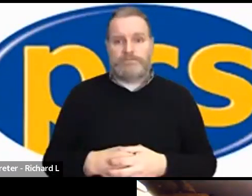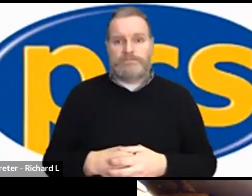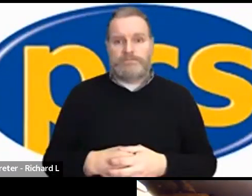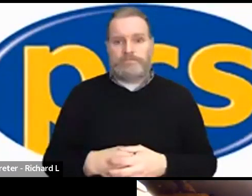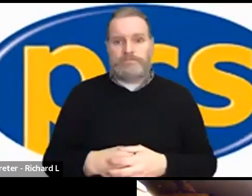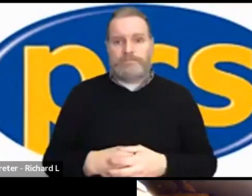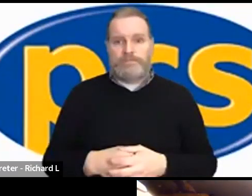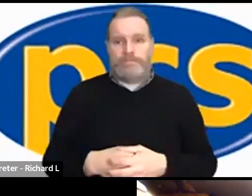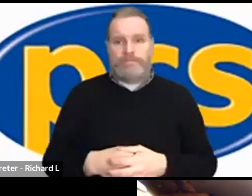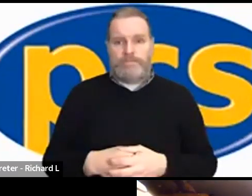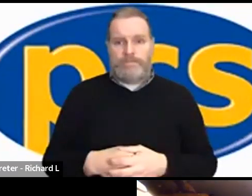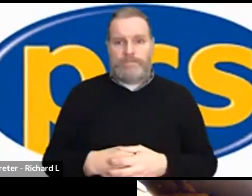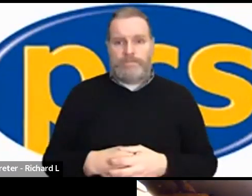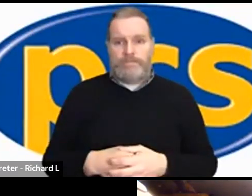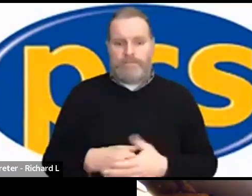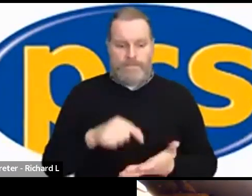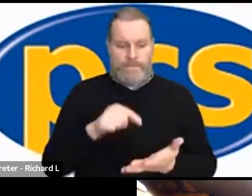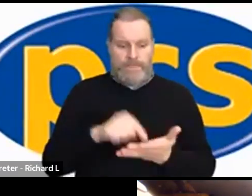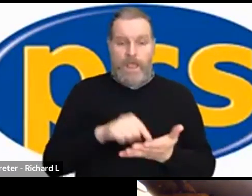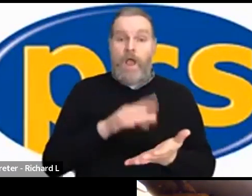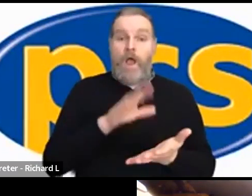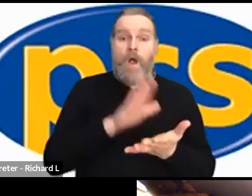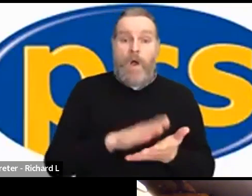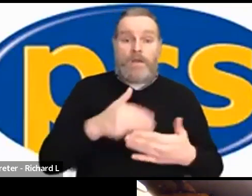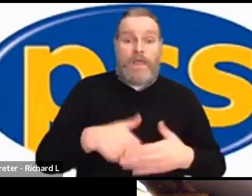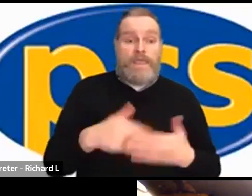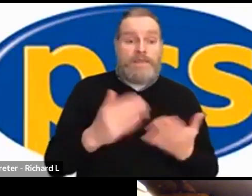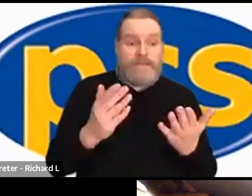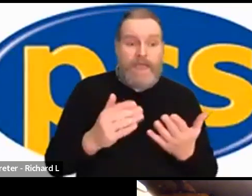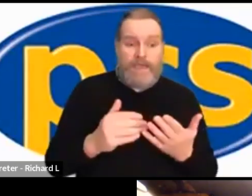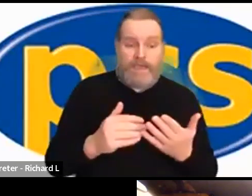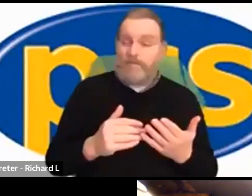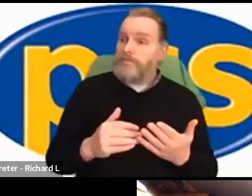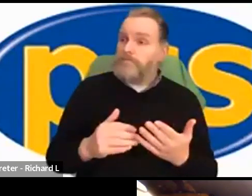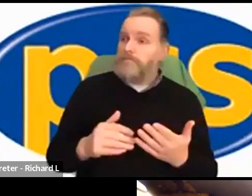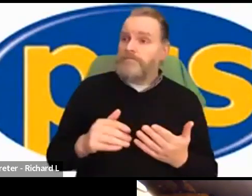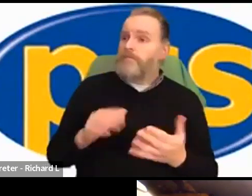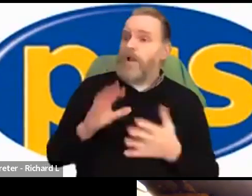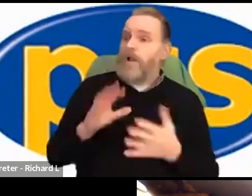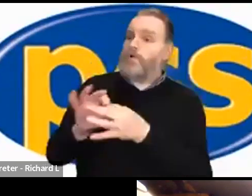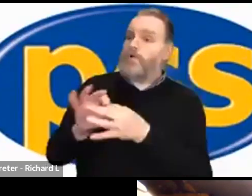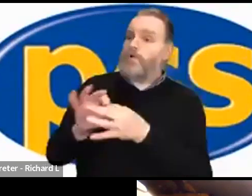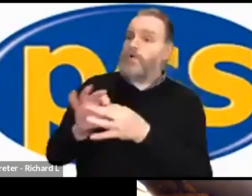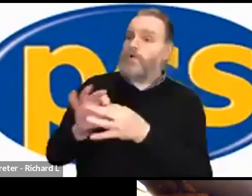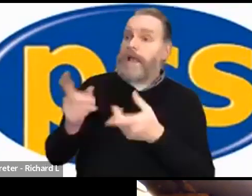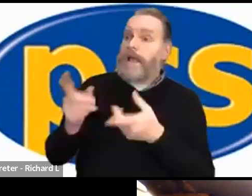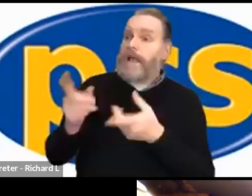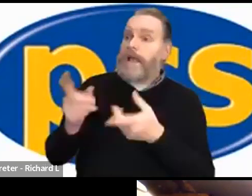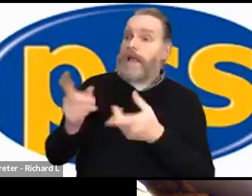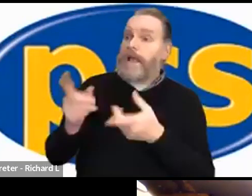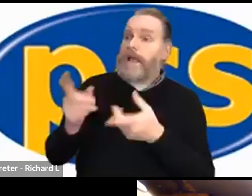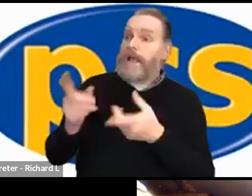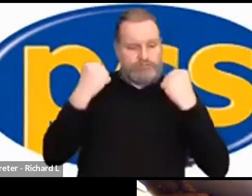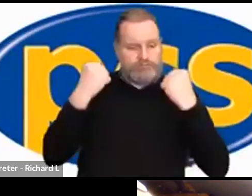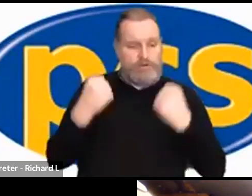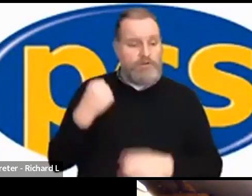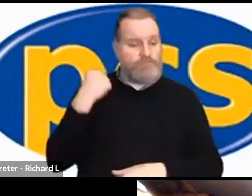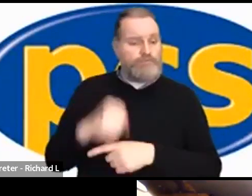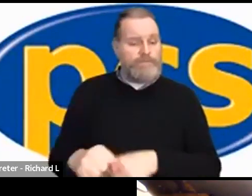In fact, I think we would ask people not on the day to be contacting them, because that is engagement engaging with the employer engaging with the employer. When we've withdrawn our labor, and When we've withdrawn our labour, and we have a legal right to withdraw